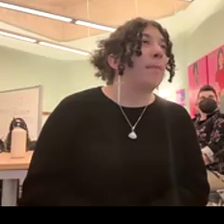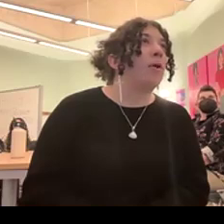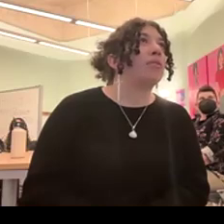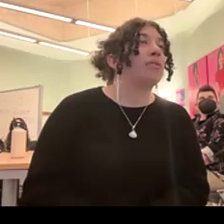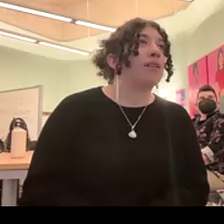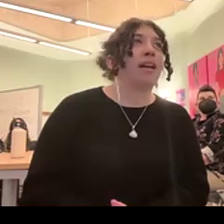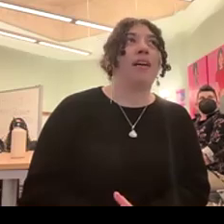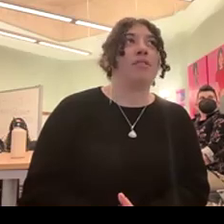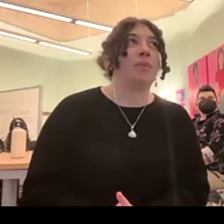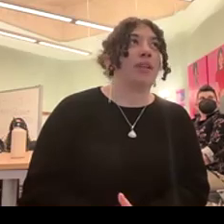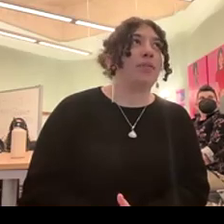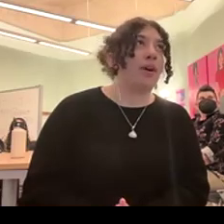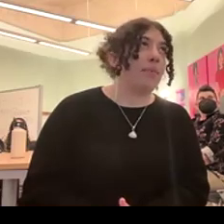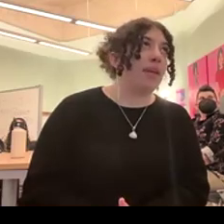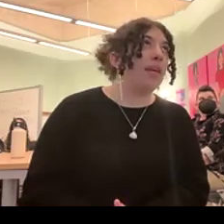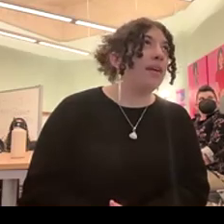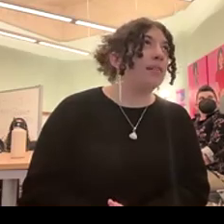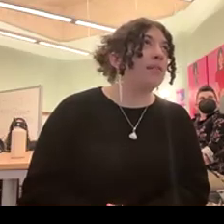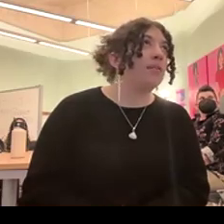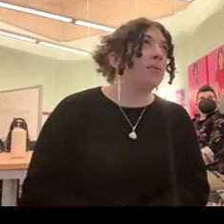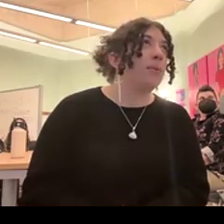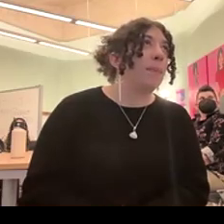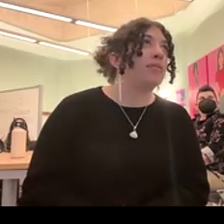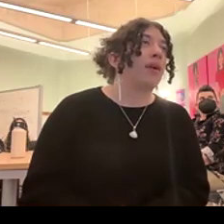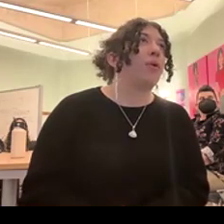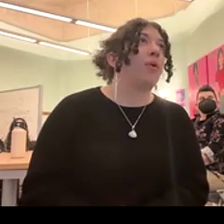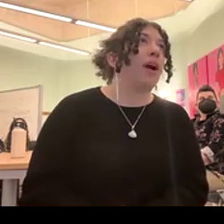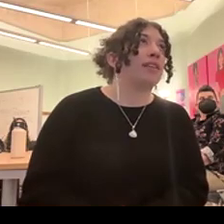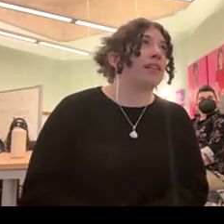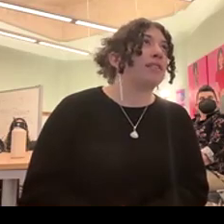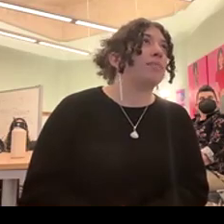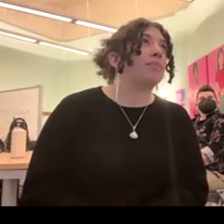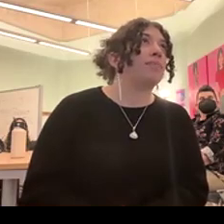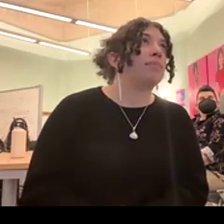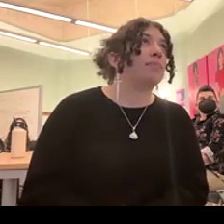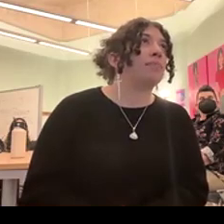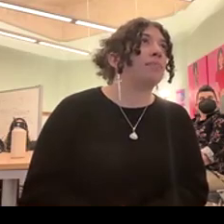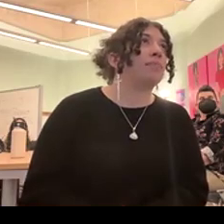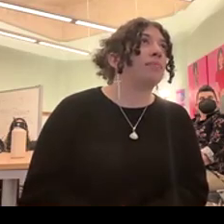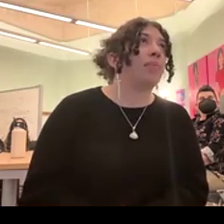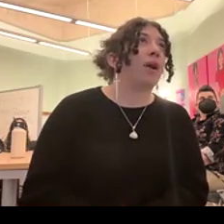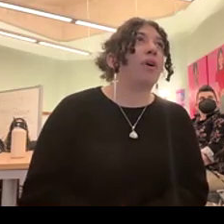I will not disclose [specific diagnosis information] right away or I will not say "I have a disability" immediately,